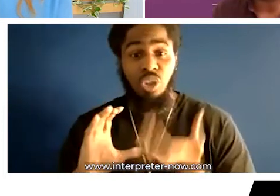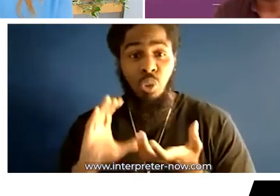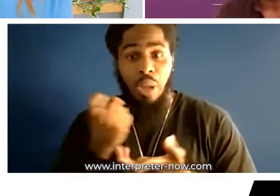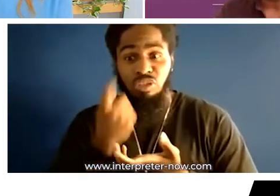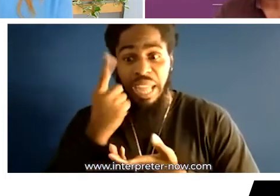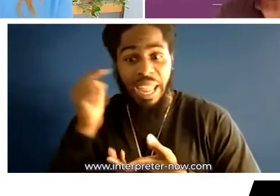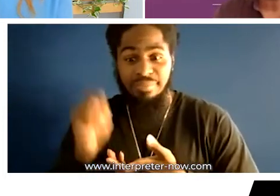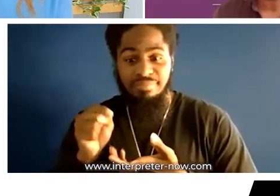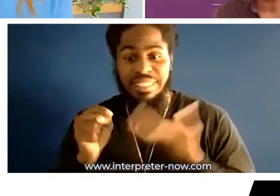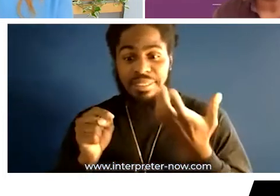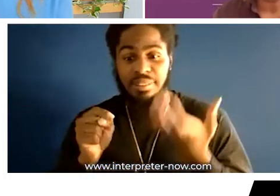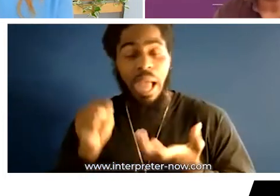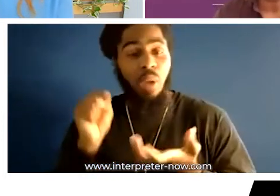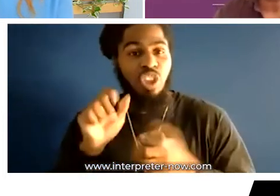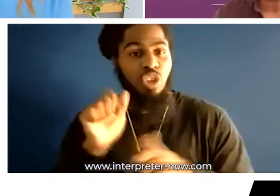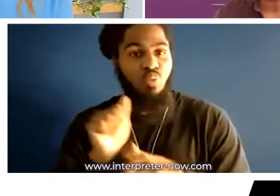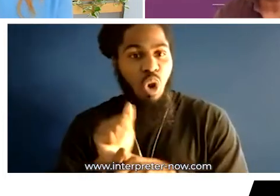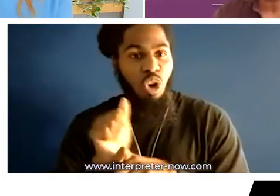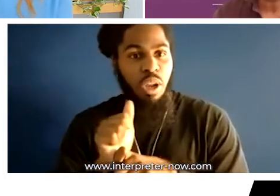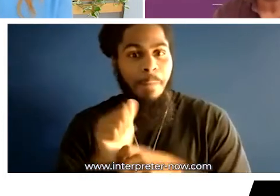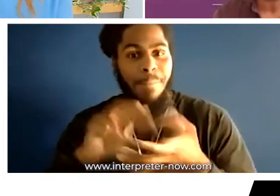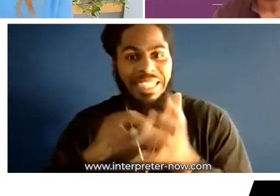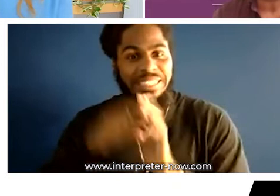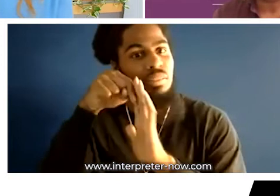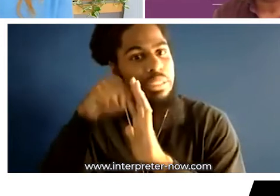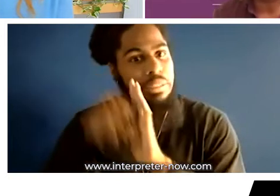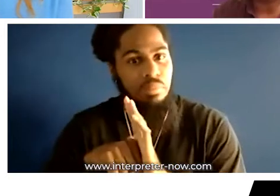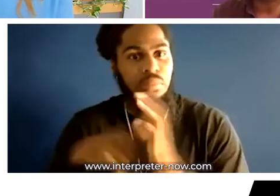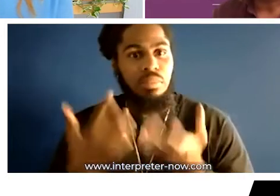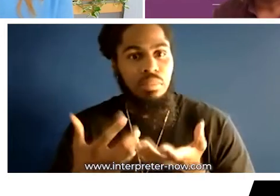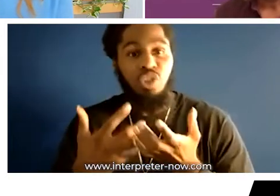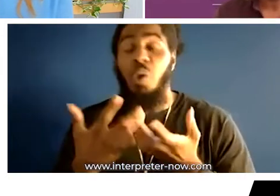And so, I think identifying where the resistance comes from is part of solving for it.